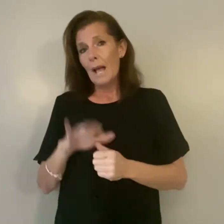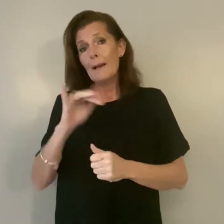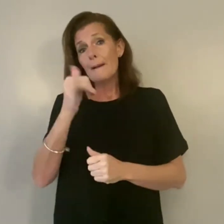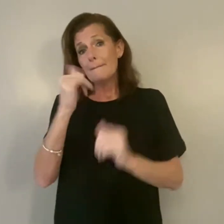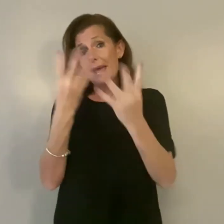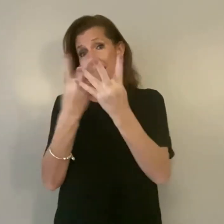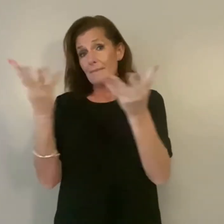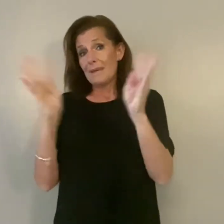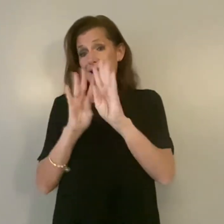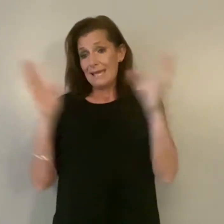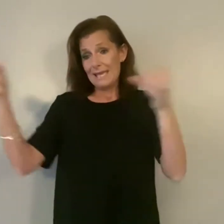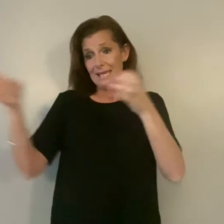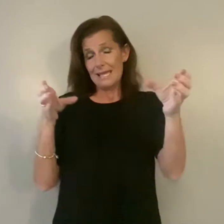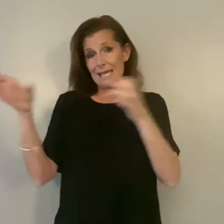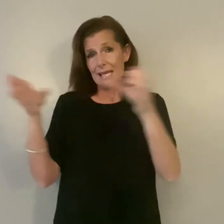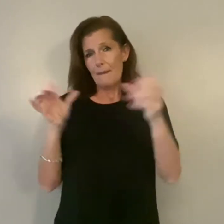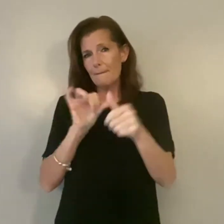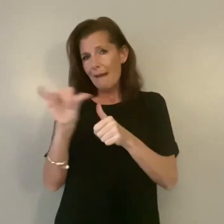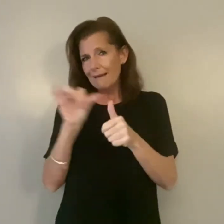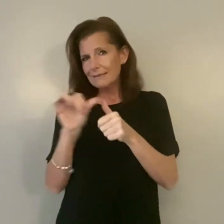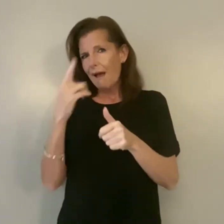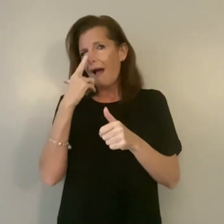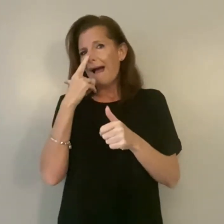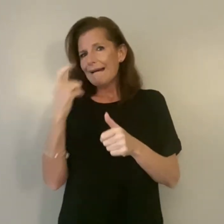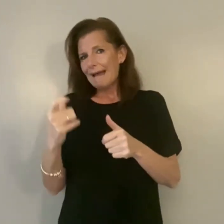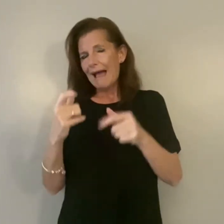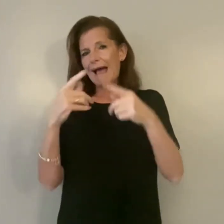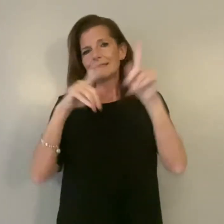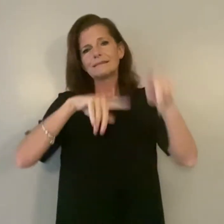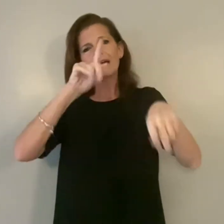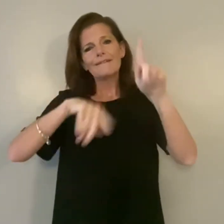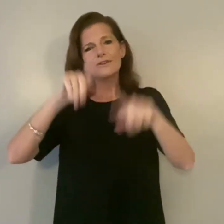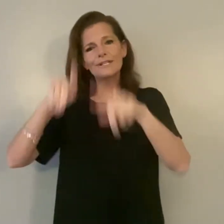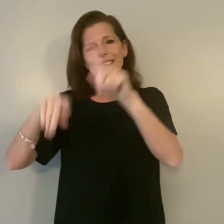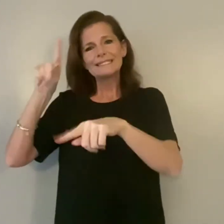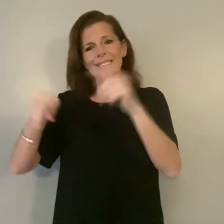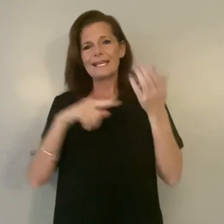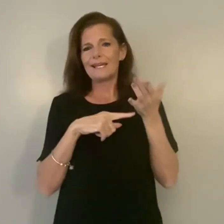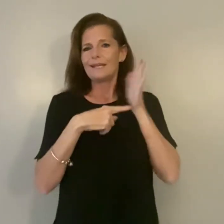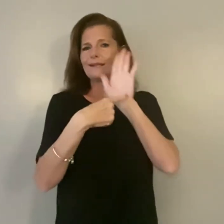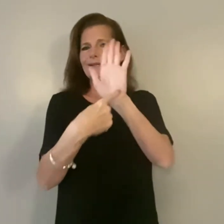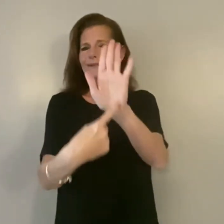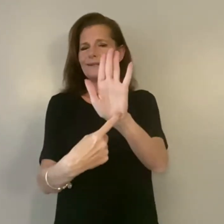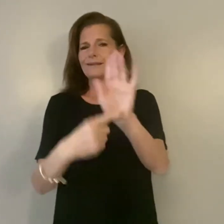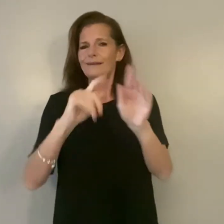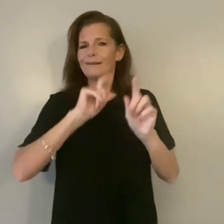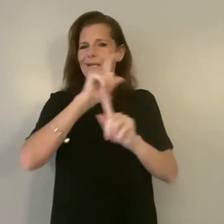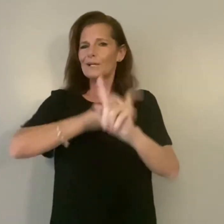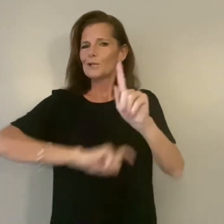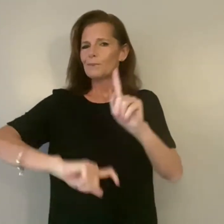to board recruitment, can ensure more diversity and a better representation of the community it serves.